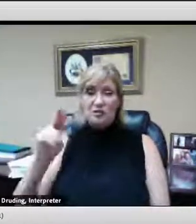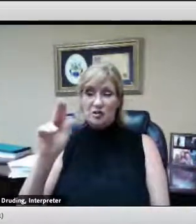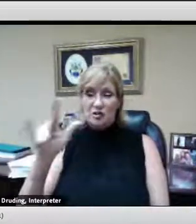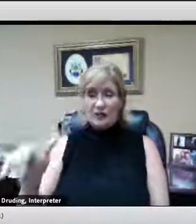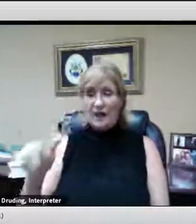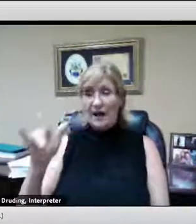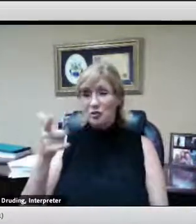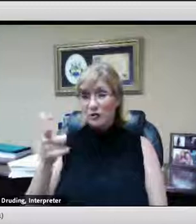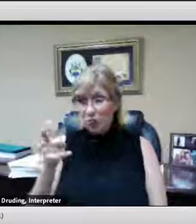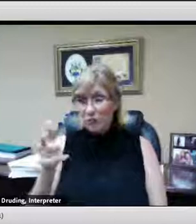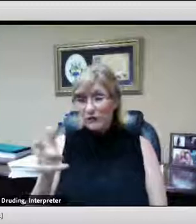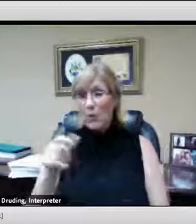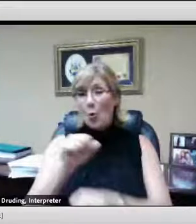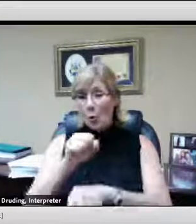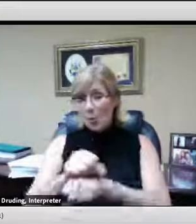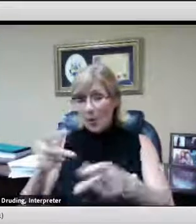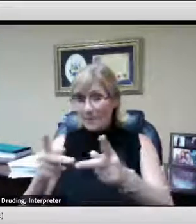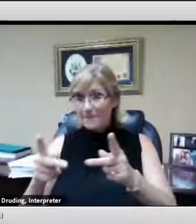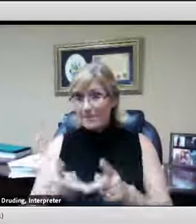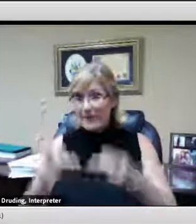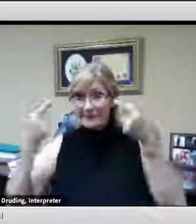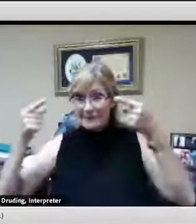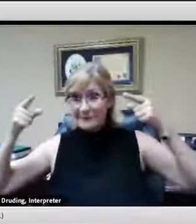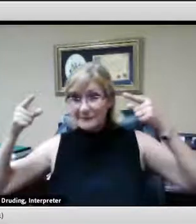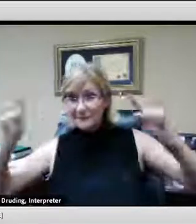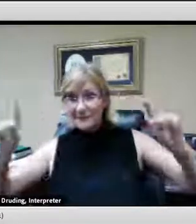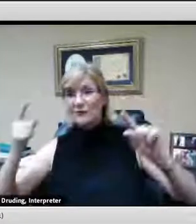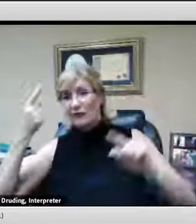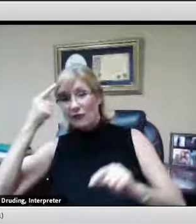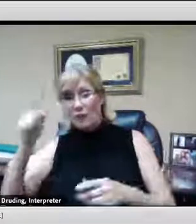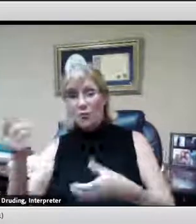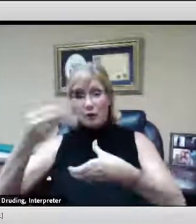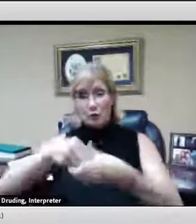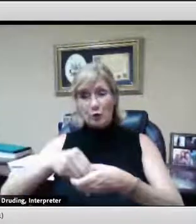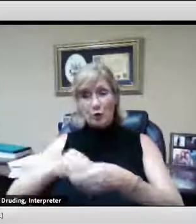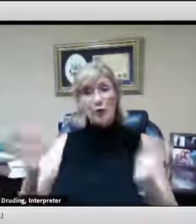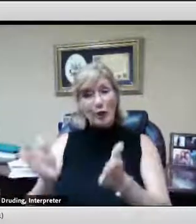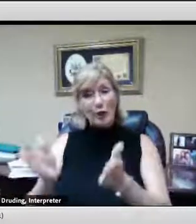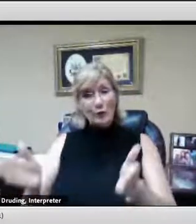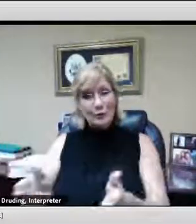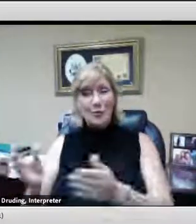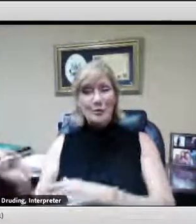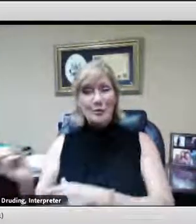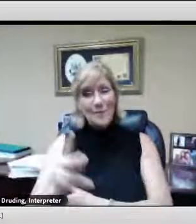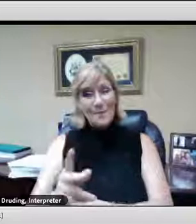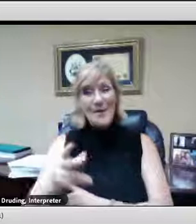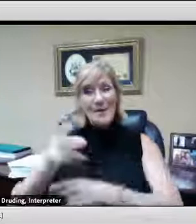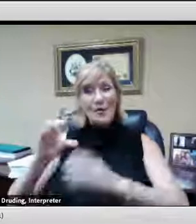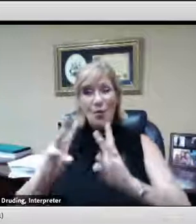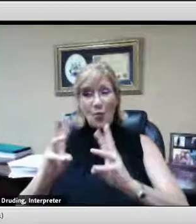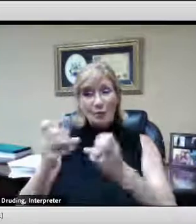Workplace Success Through Inclusion." We encourage you to look at the upcoming webinars and workshops in months ahead and hope you're all able to join us